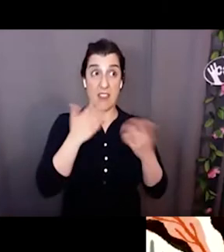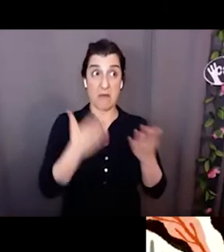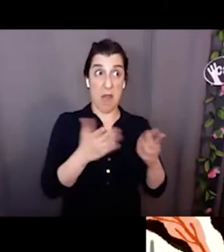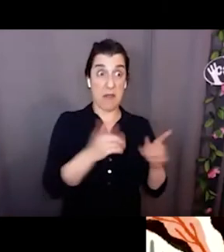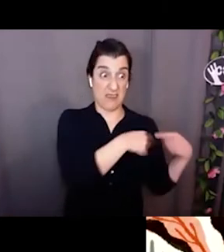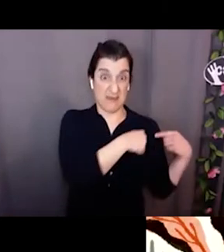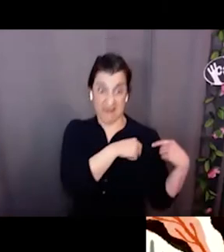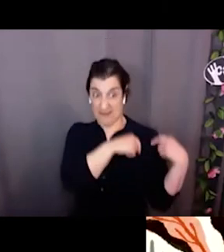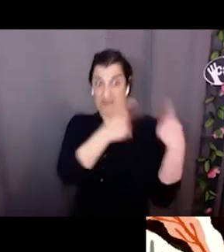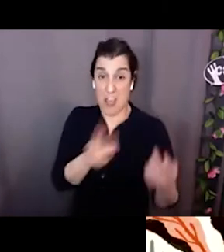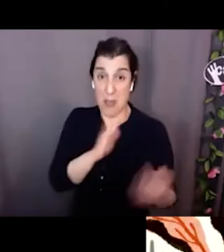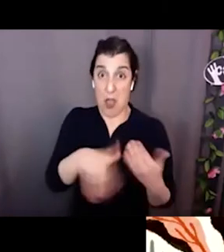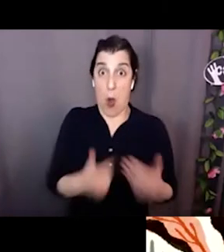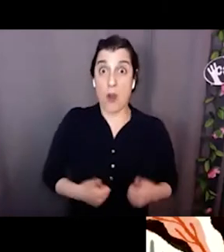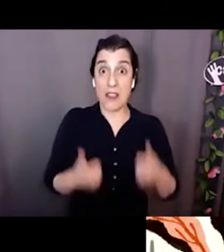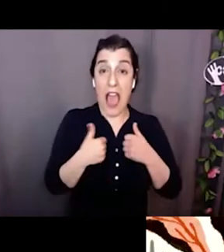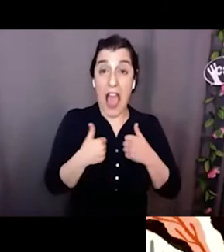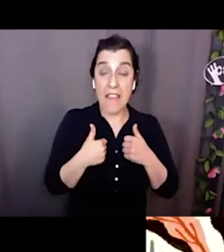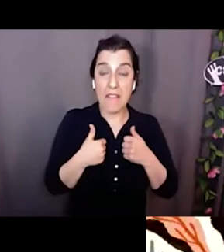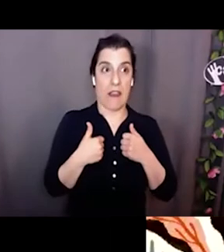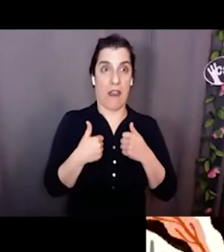we're spoken of in this third person for five weeks. Um,